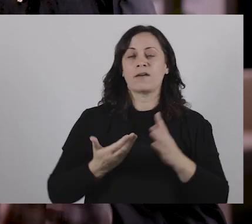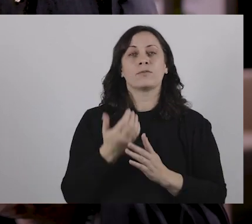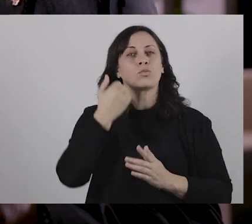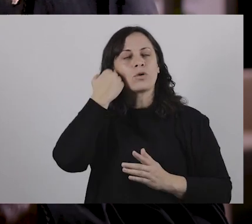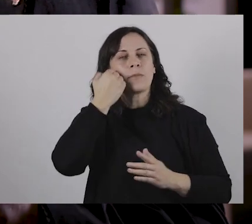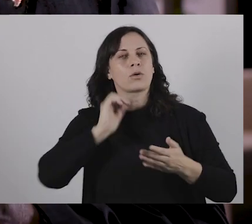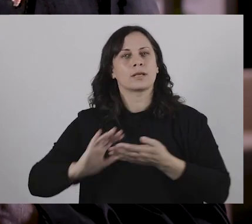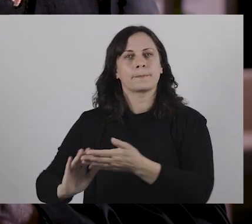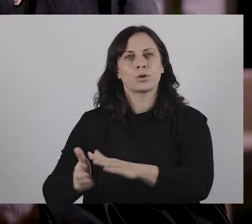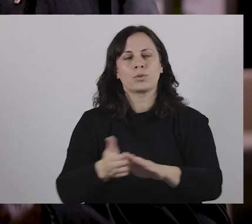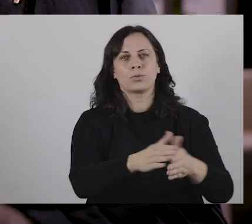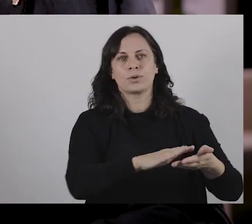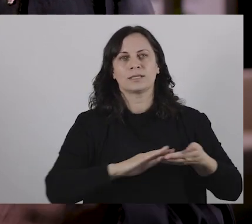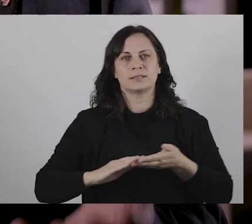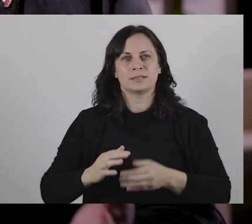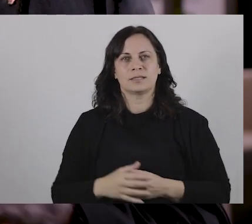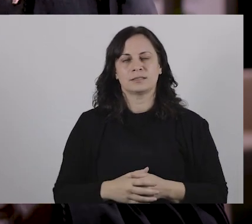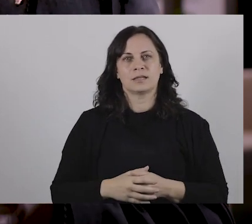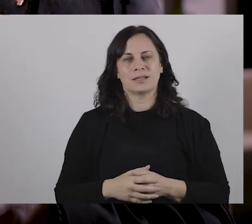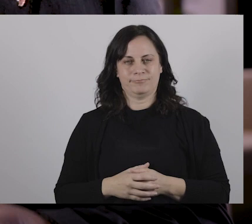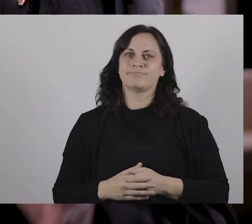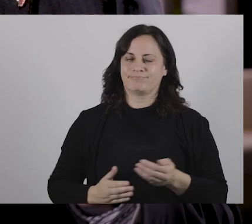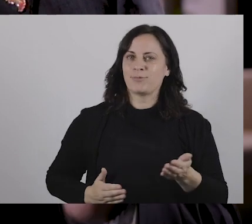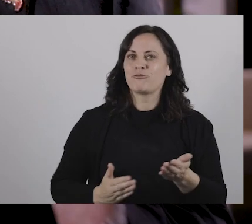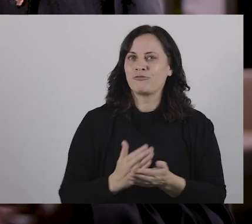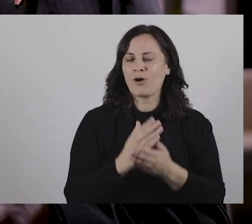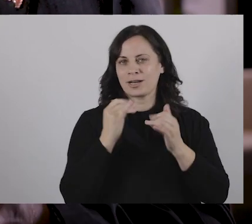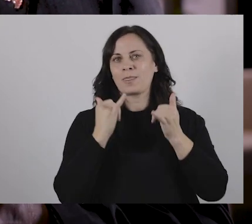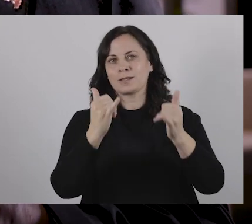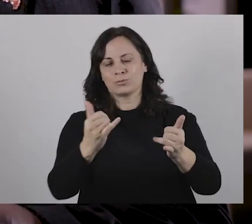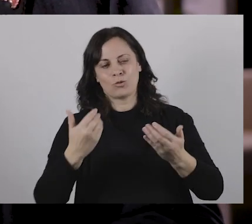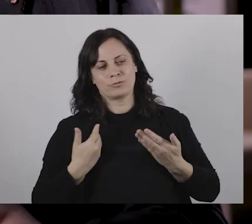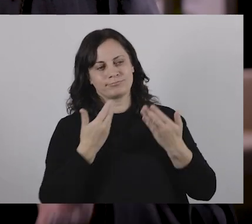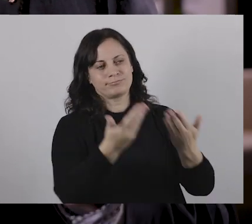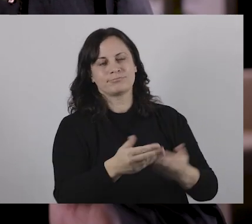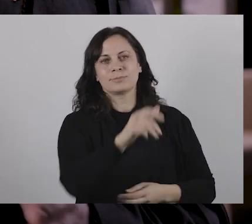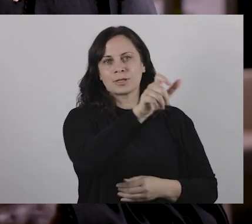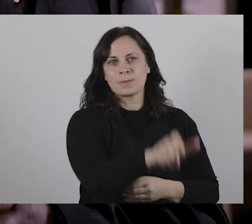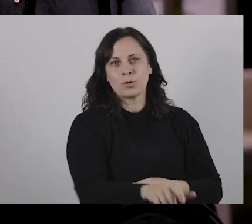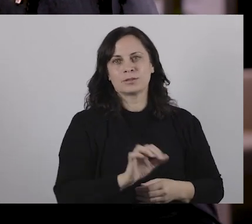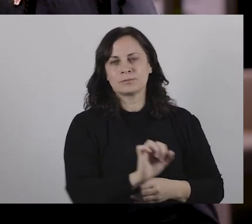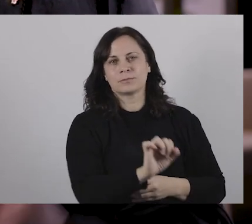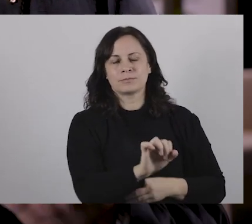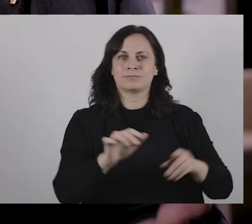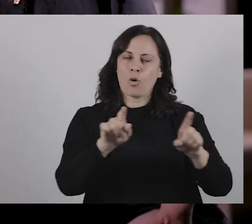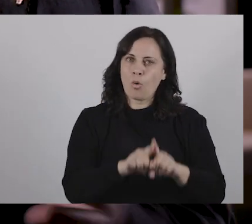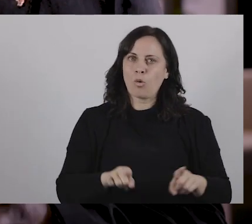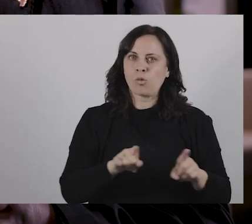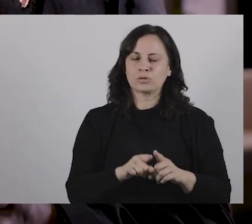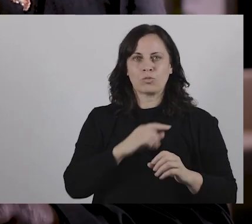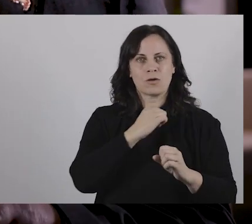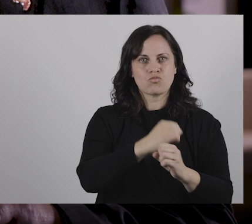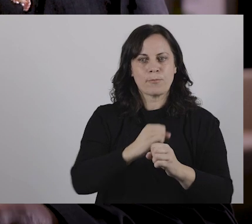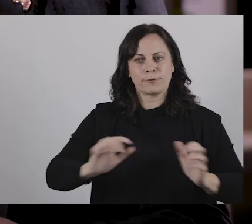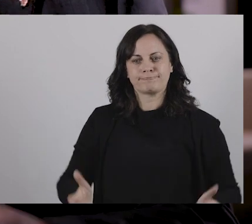So it's right to give this award to someone who also promotes te reo